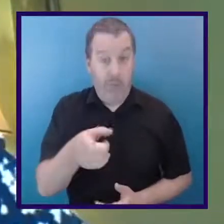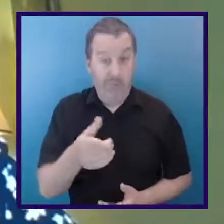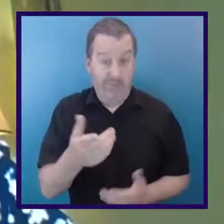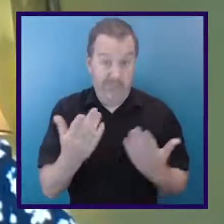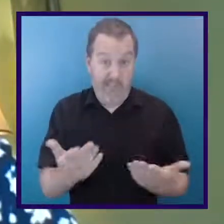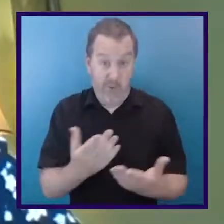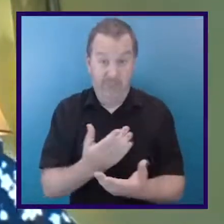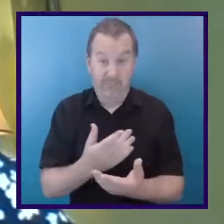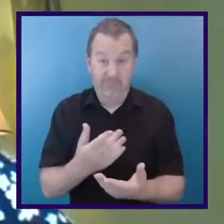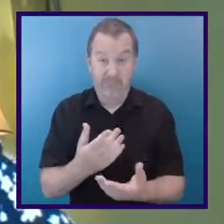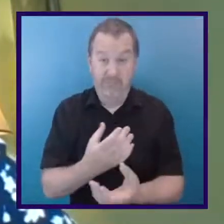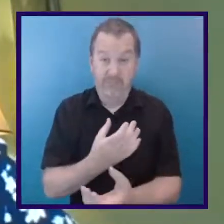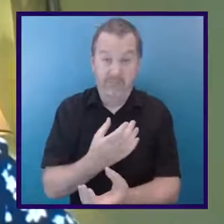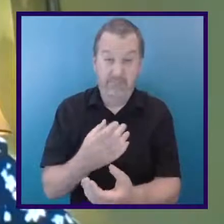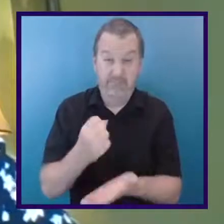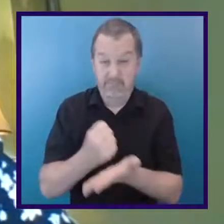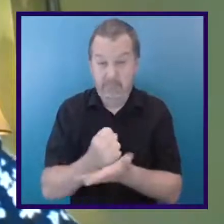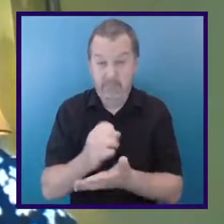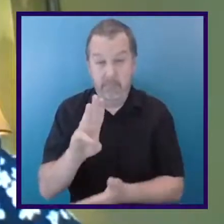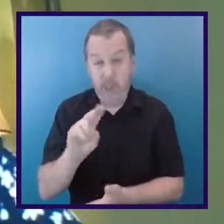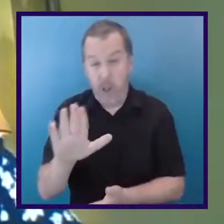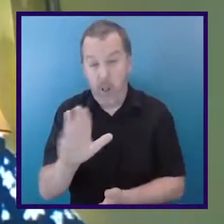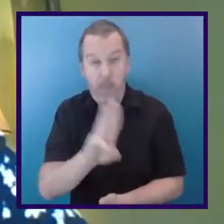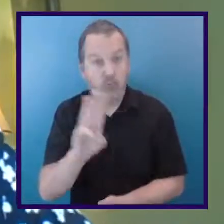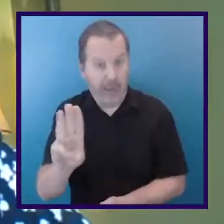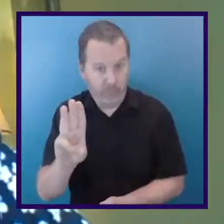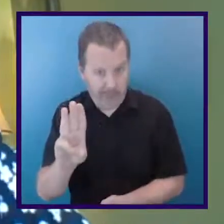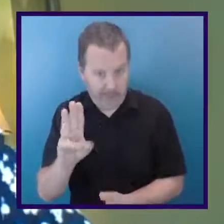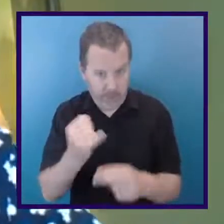You’re a pupil obviously at secondary level.